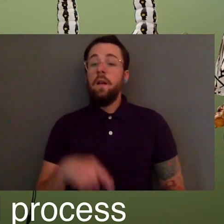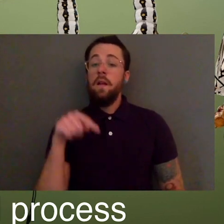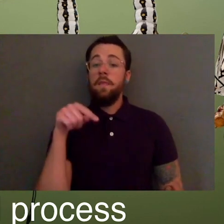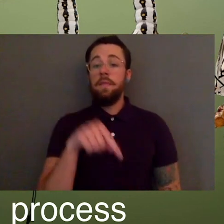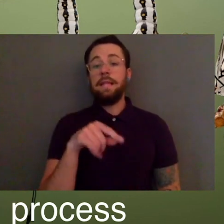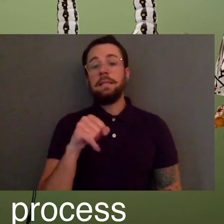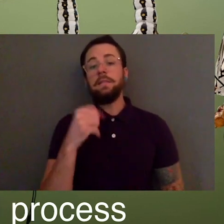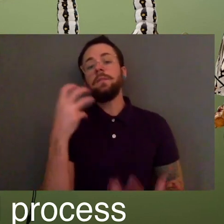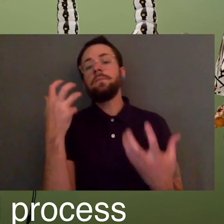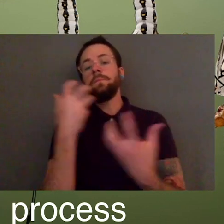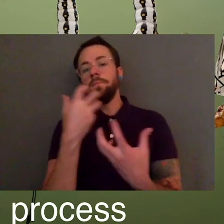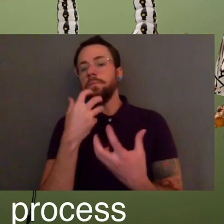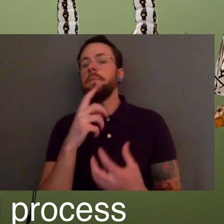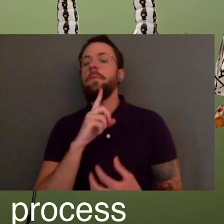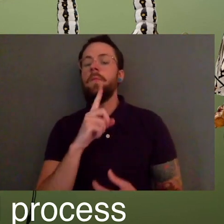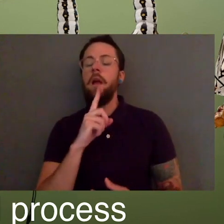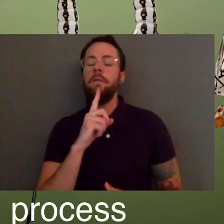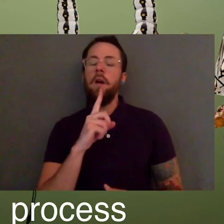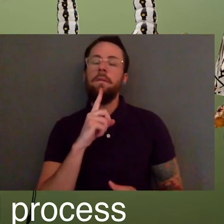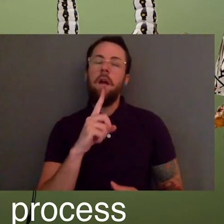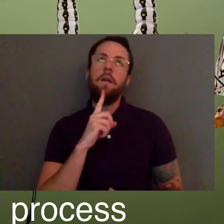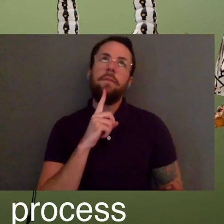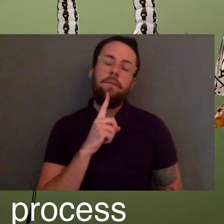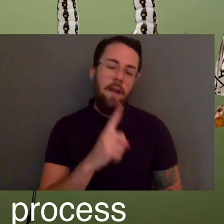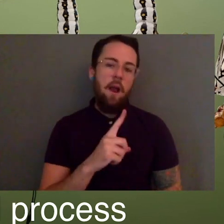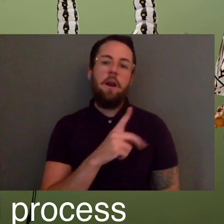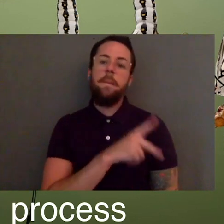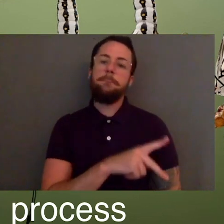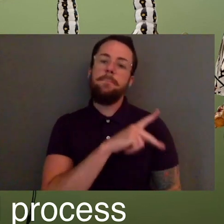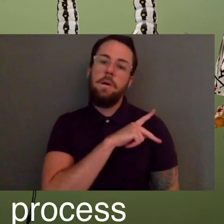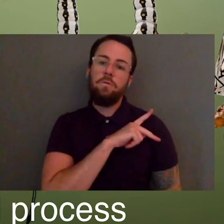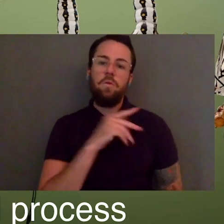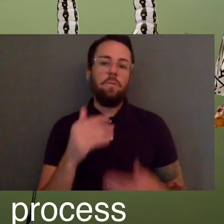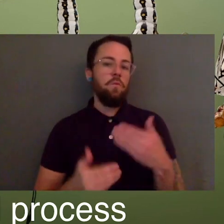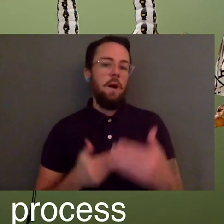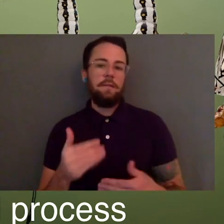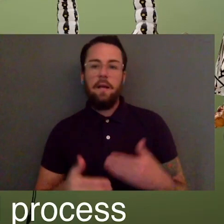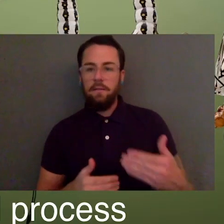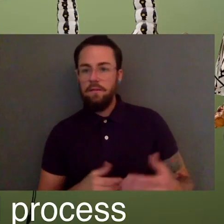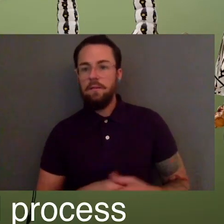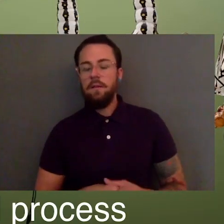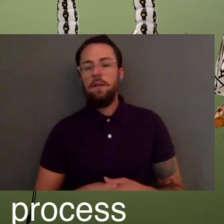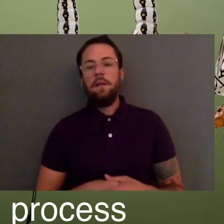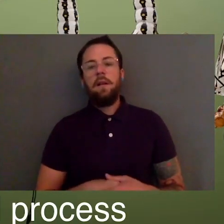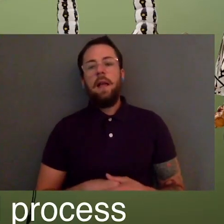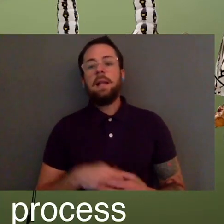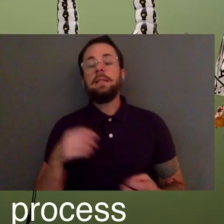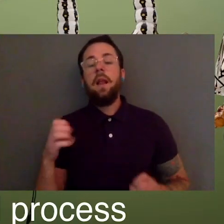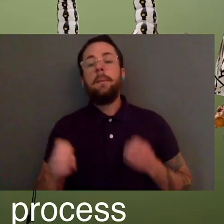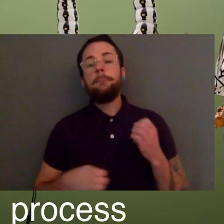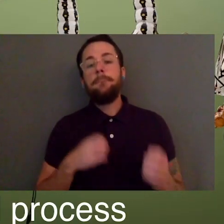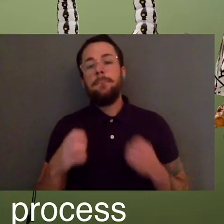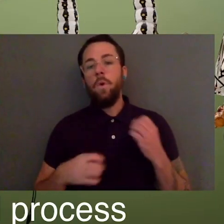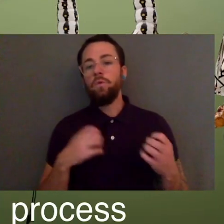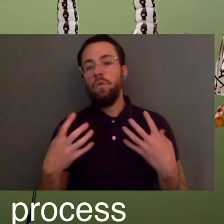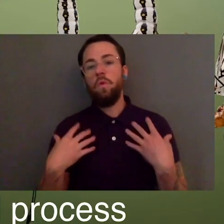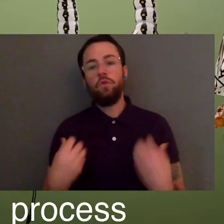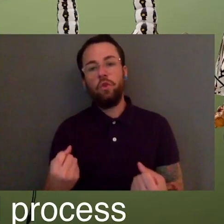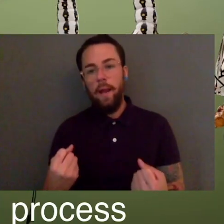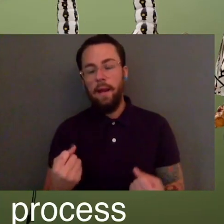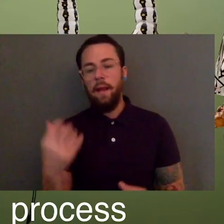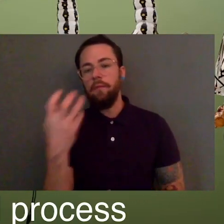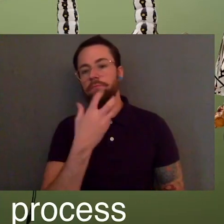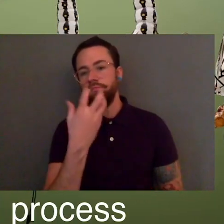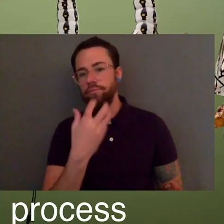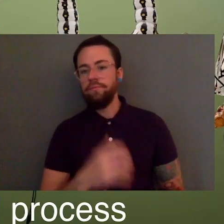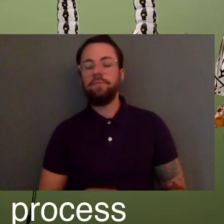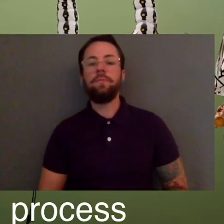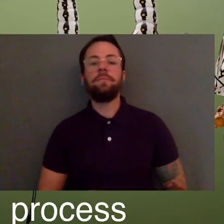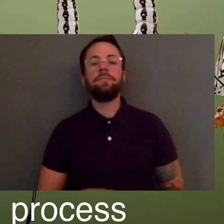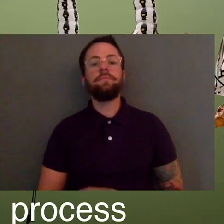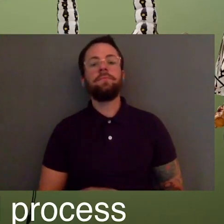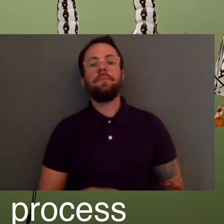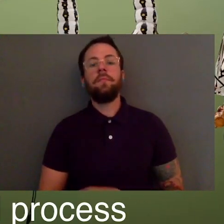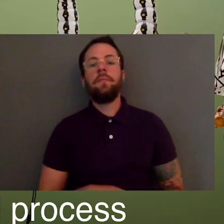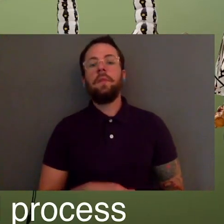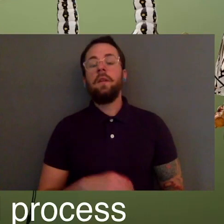With all of that said, transitioning is an incredible personal process.